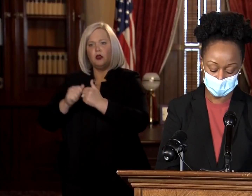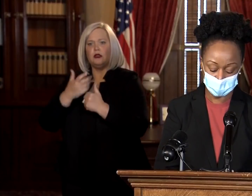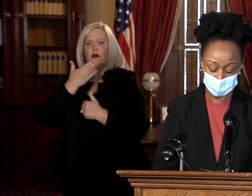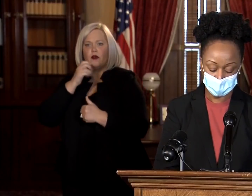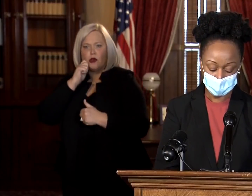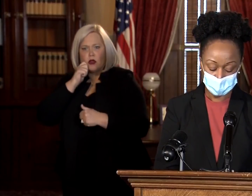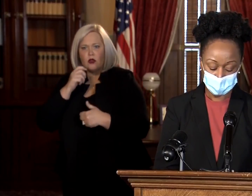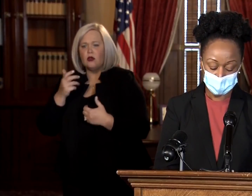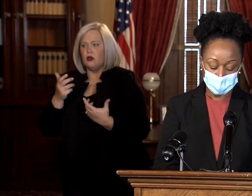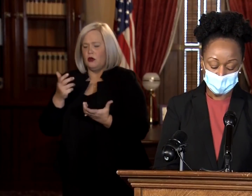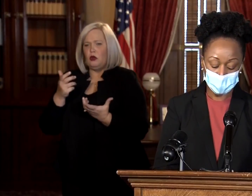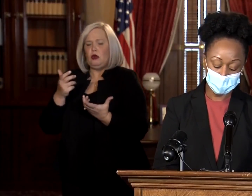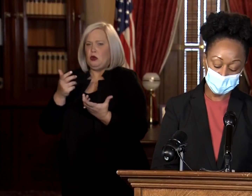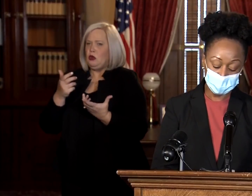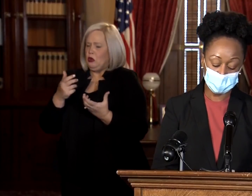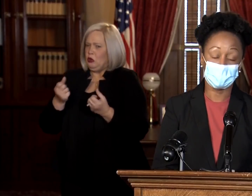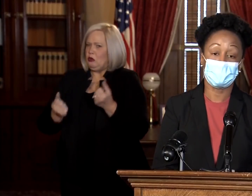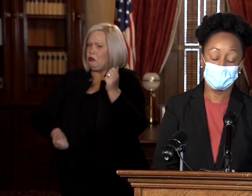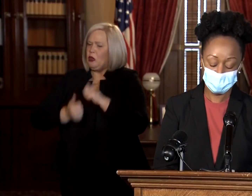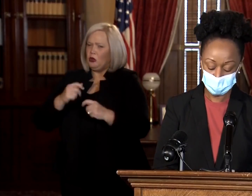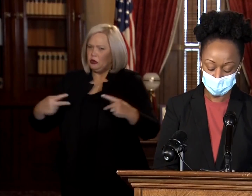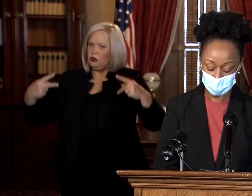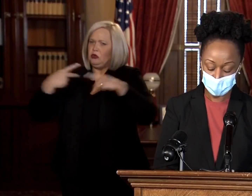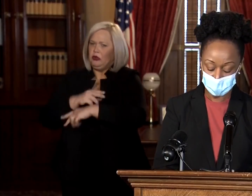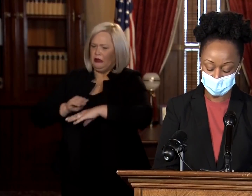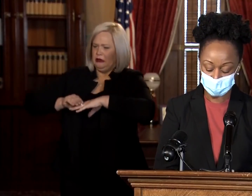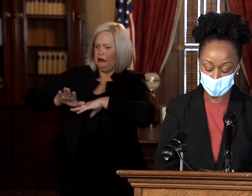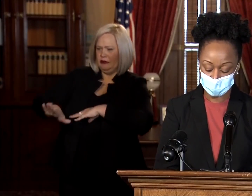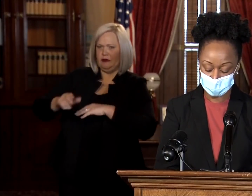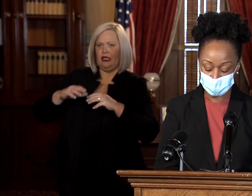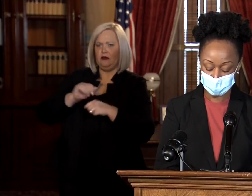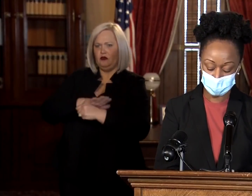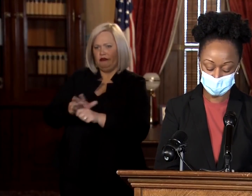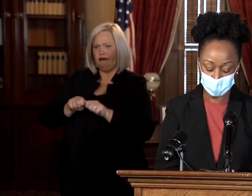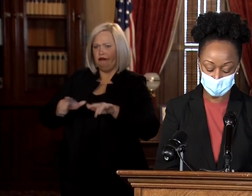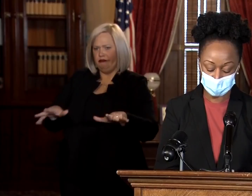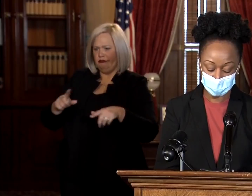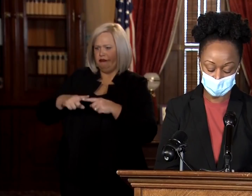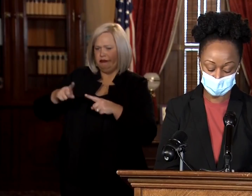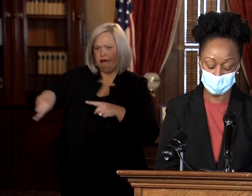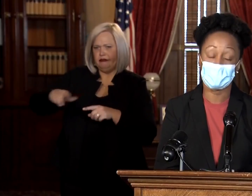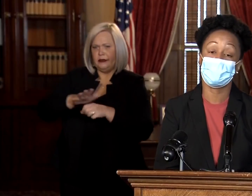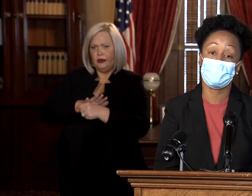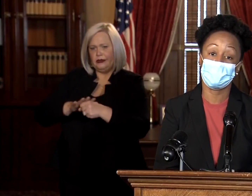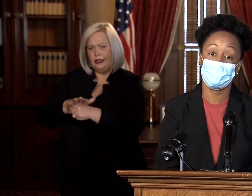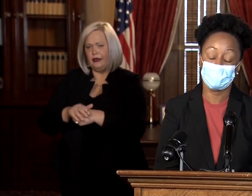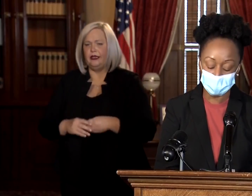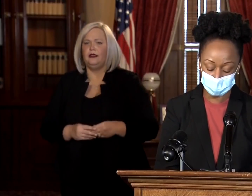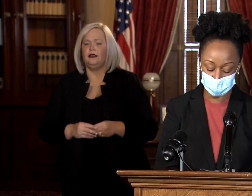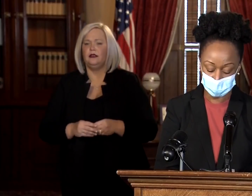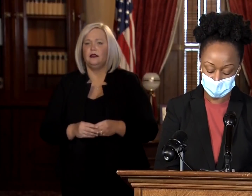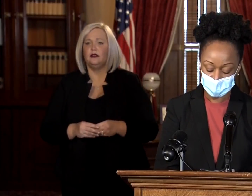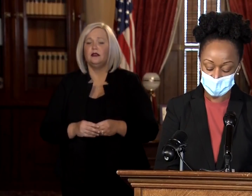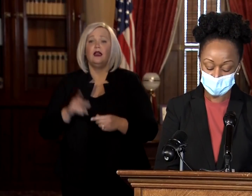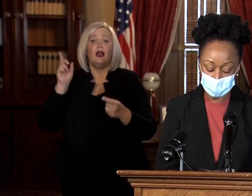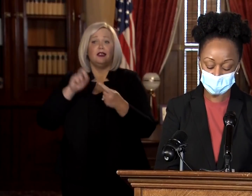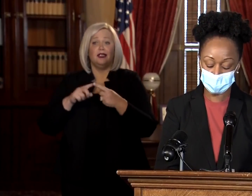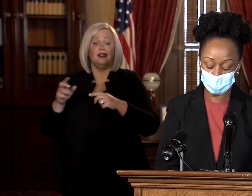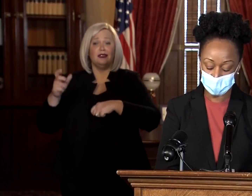communities of color that have been hit especially hard by this been hit especially hard by this pandemic. pandemic. While it will be several months